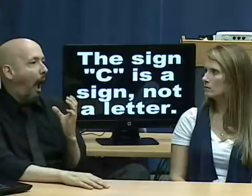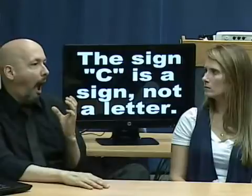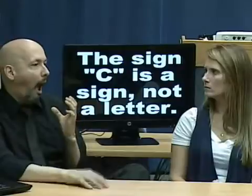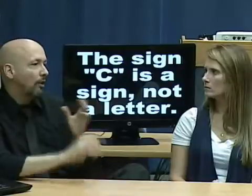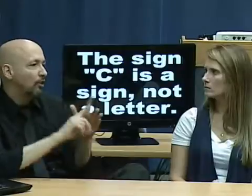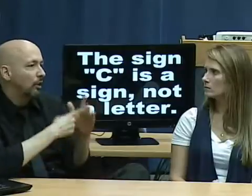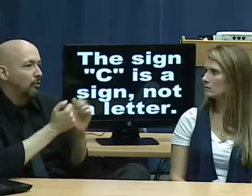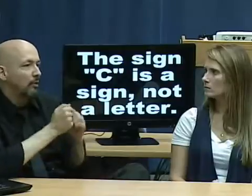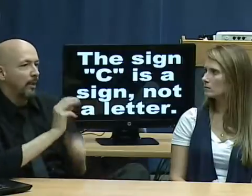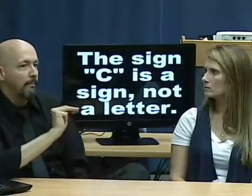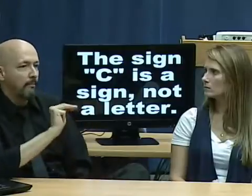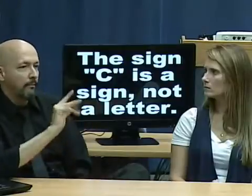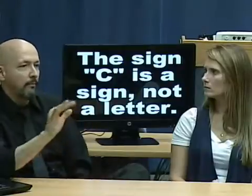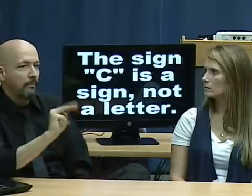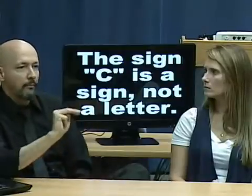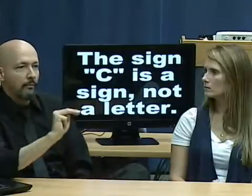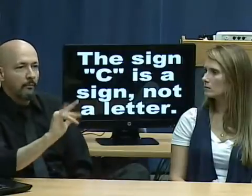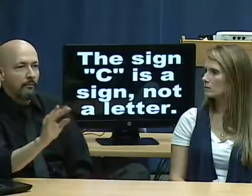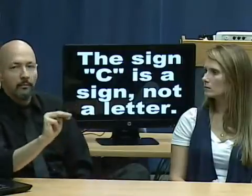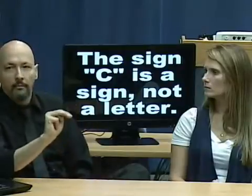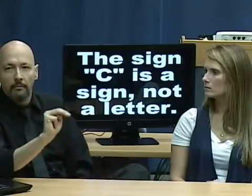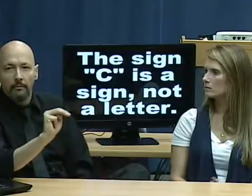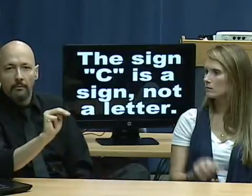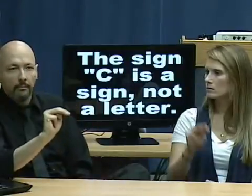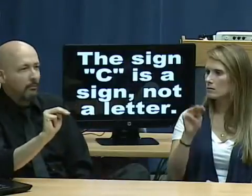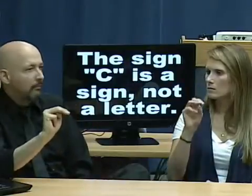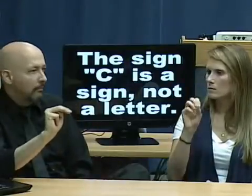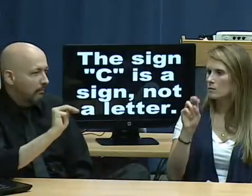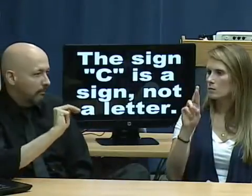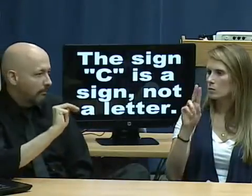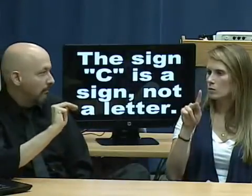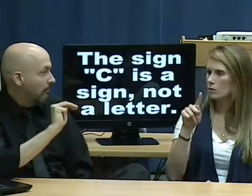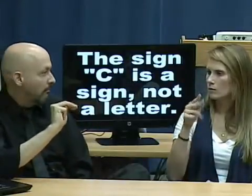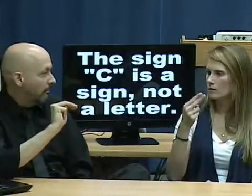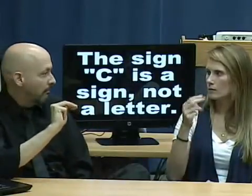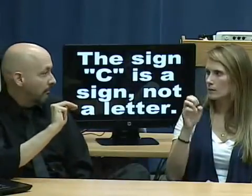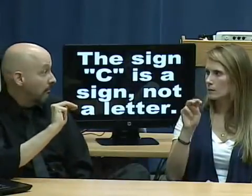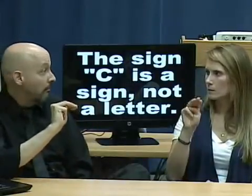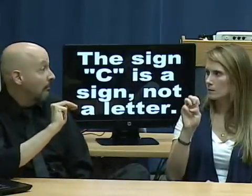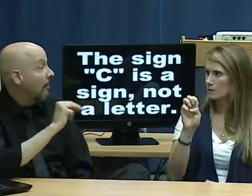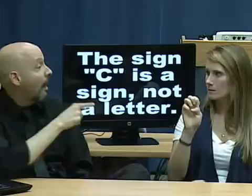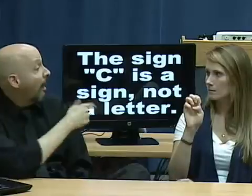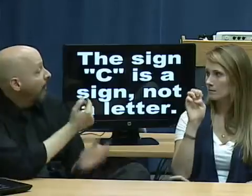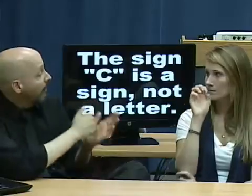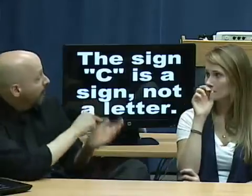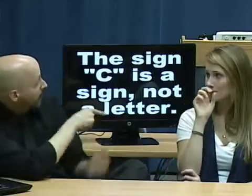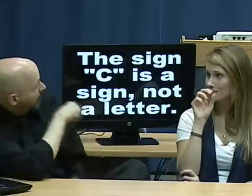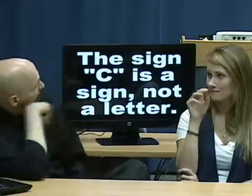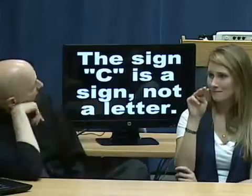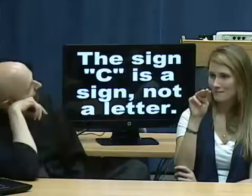It starts with an "M" ---- M-O-R-P-H-E-M-E Again?